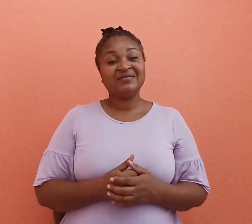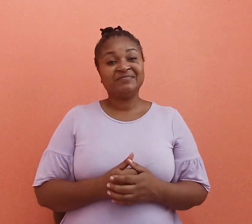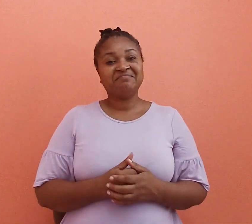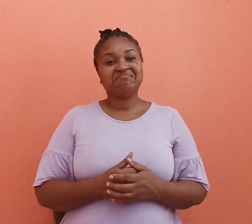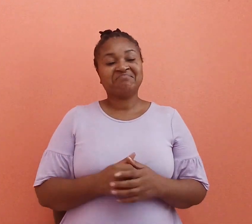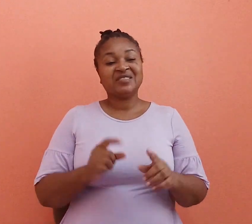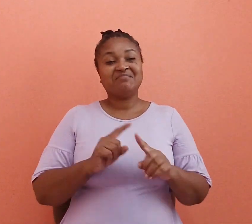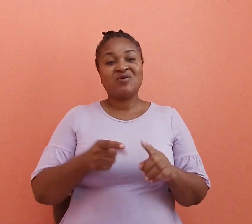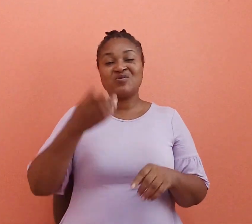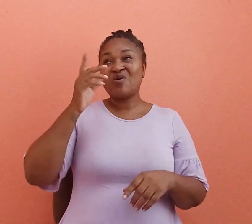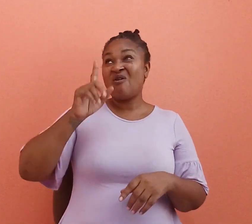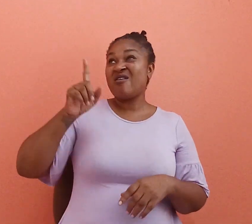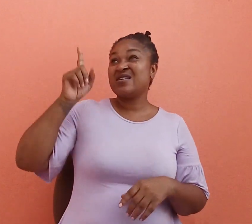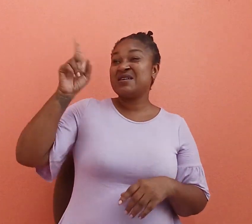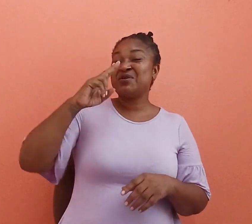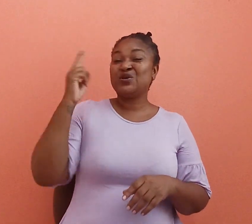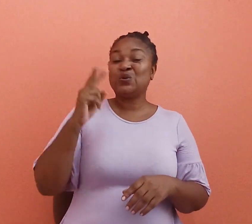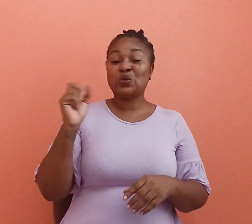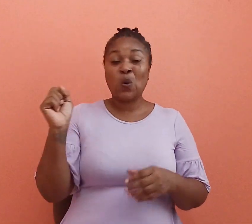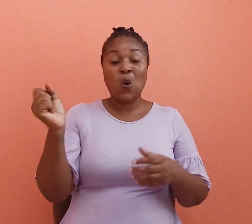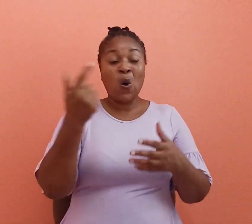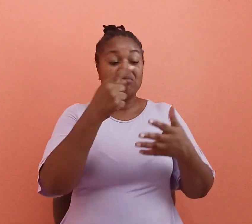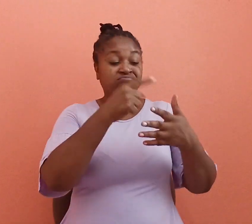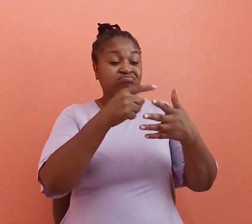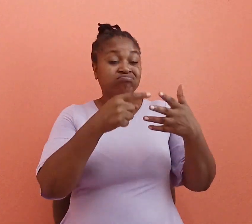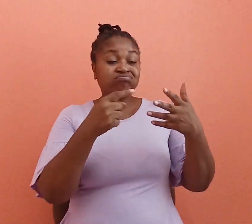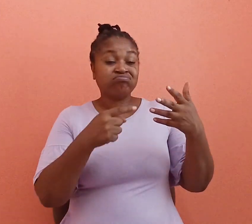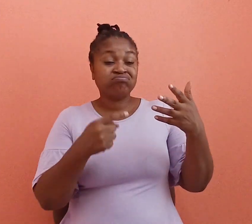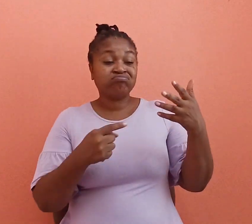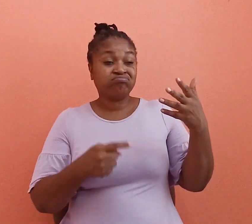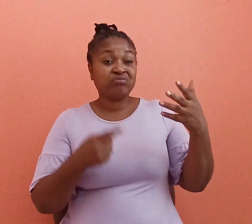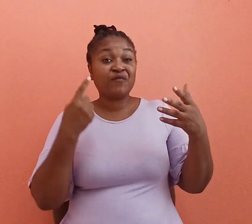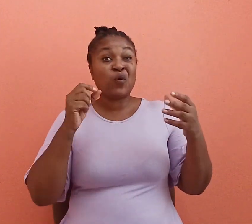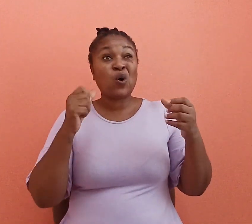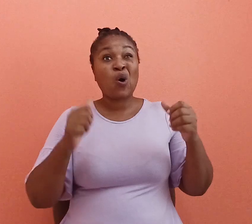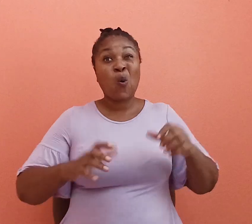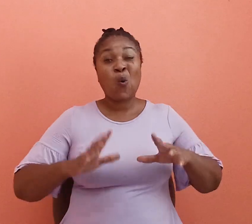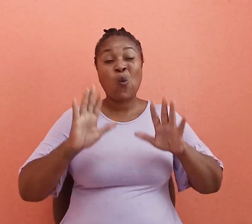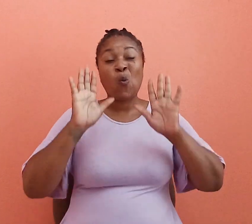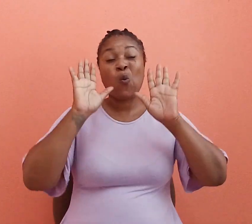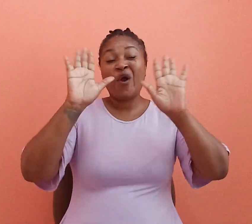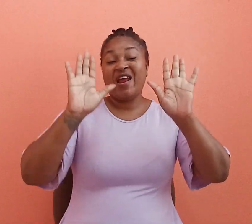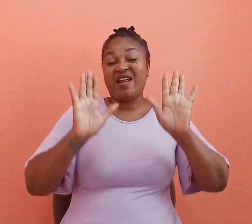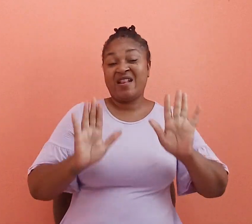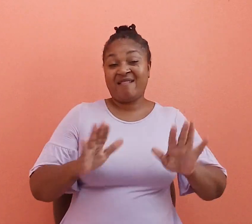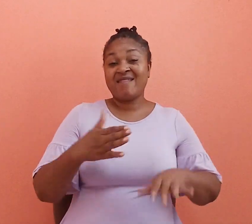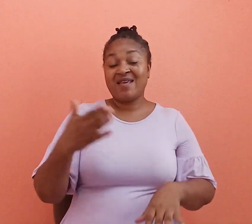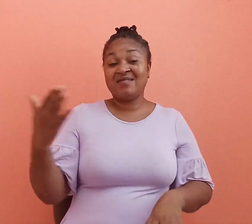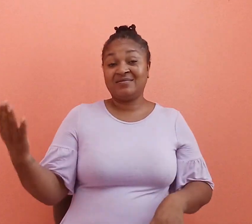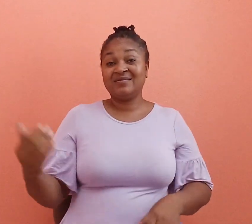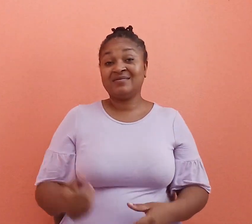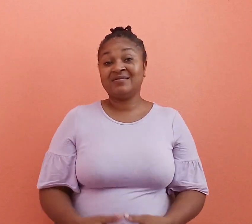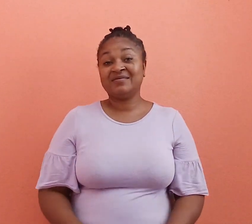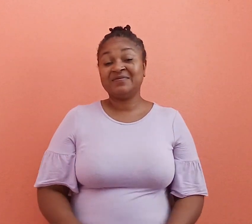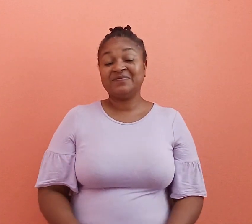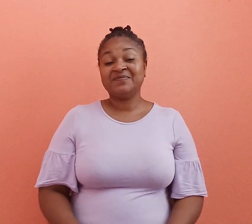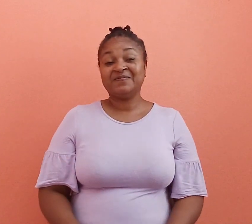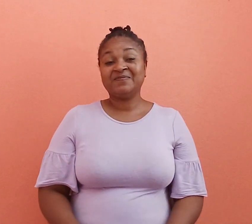But God used them all for great things.